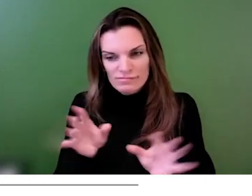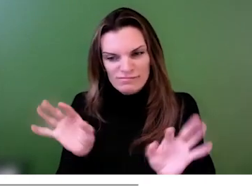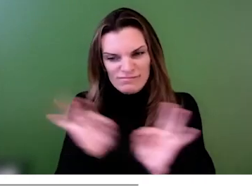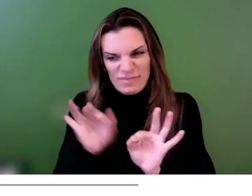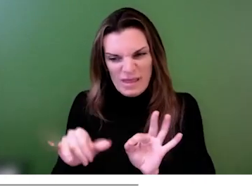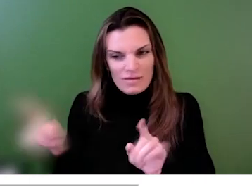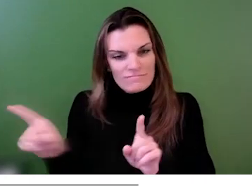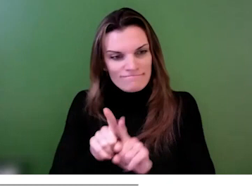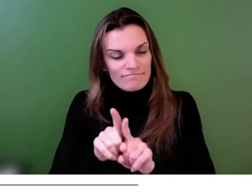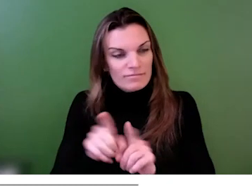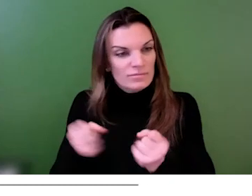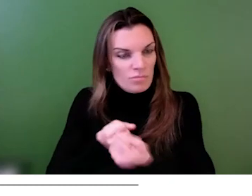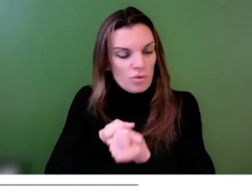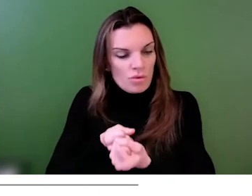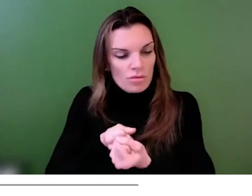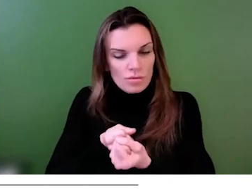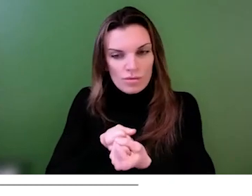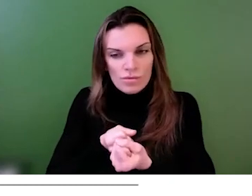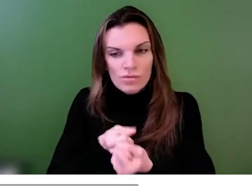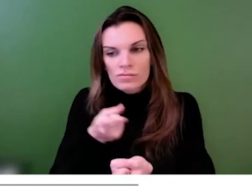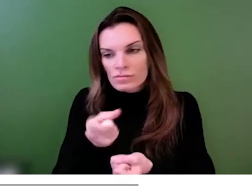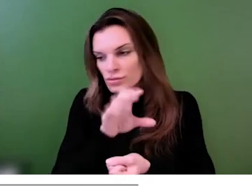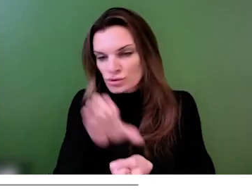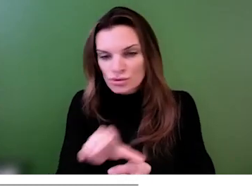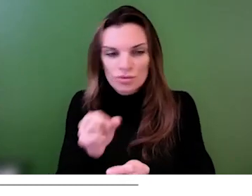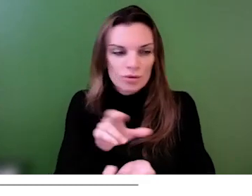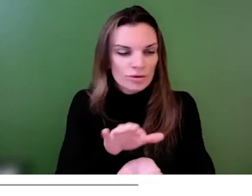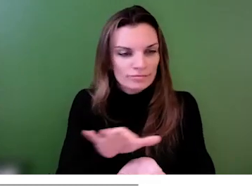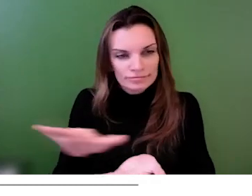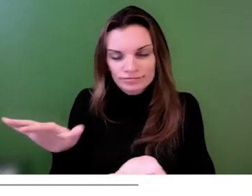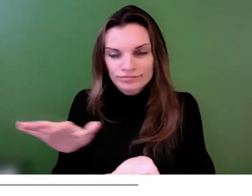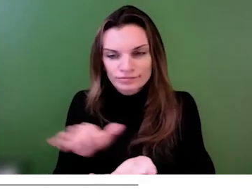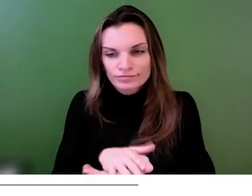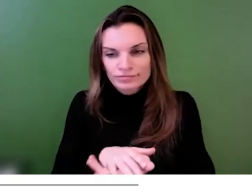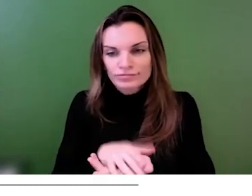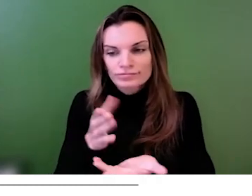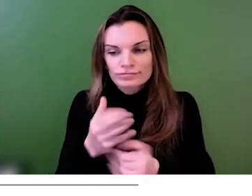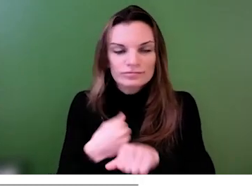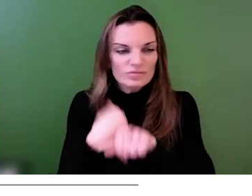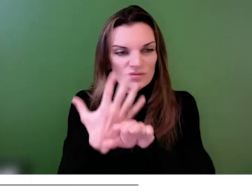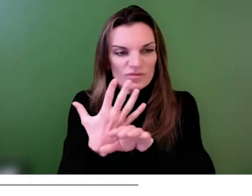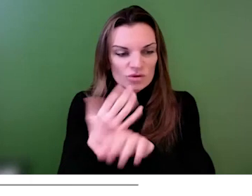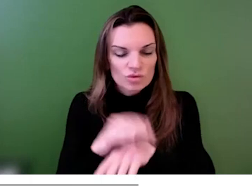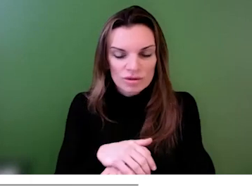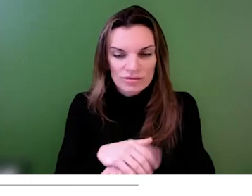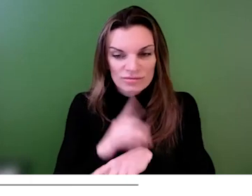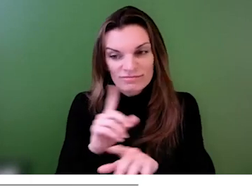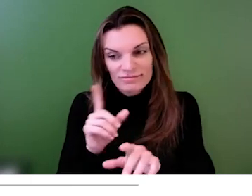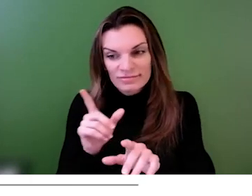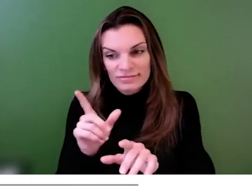support in the room with you or on a Zoom if you are doing virtual care can be really